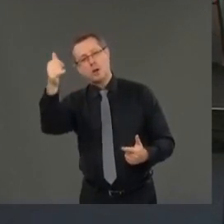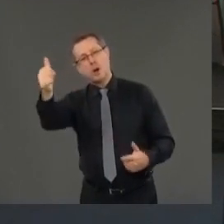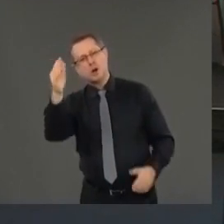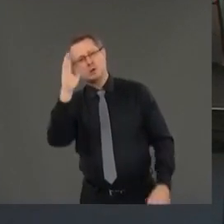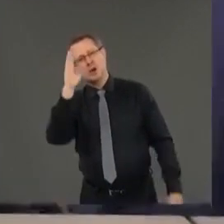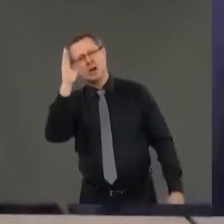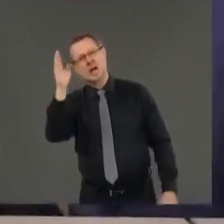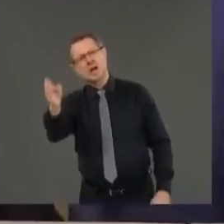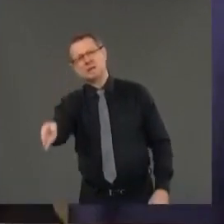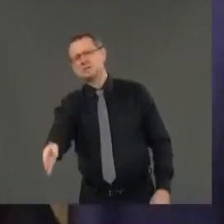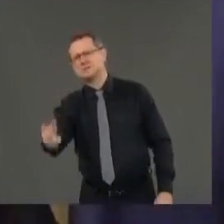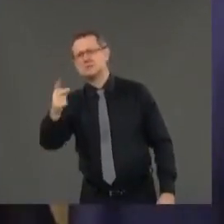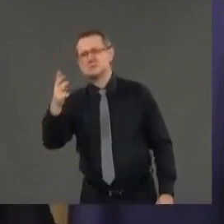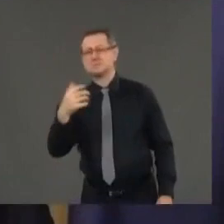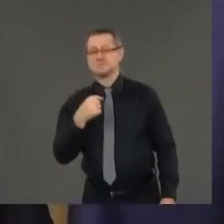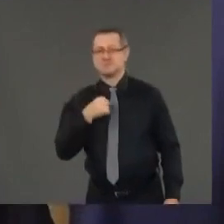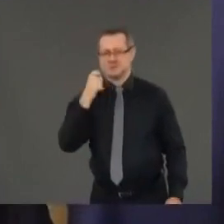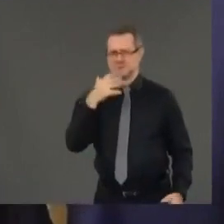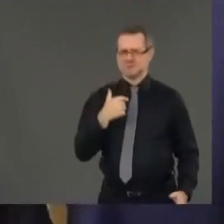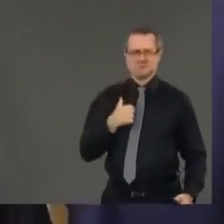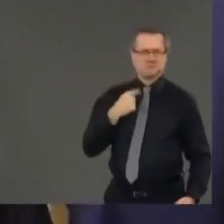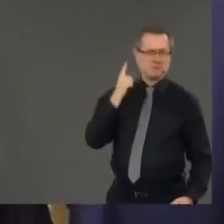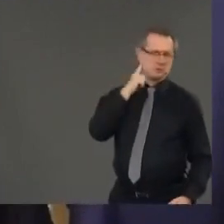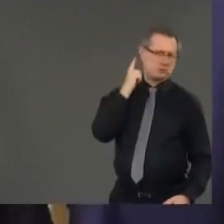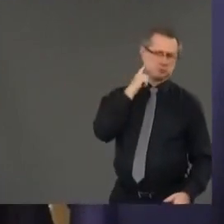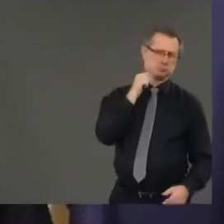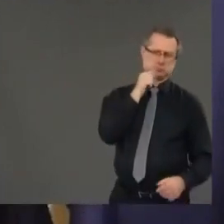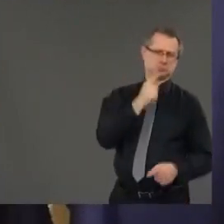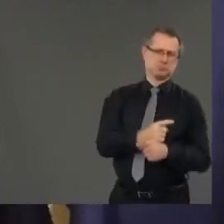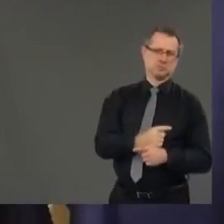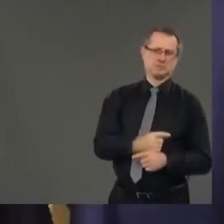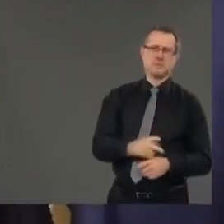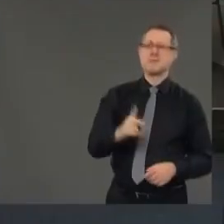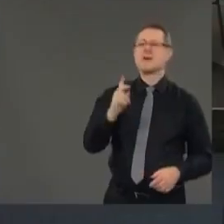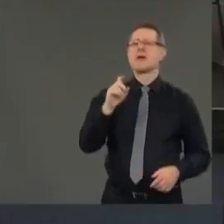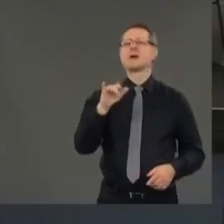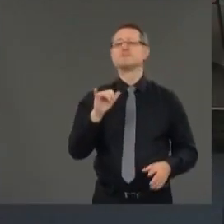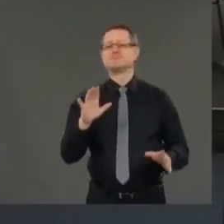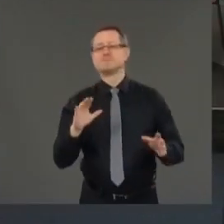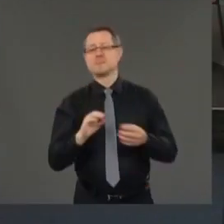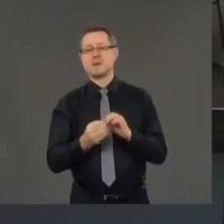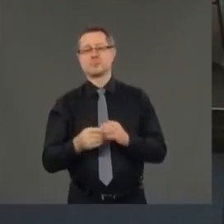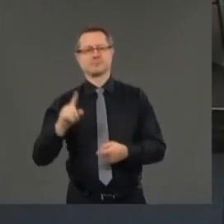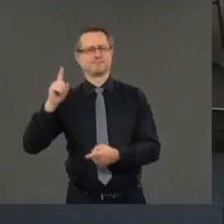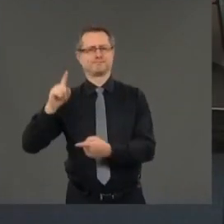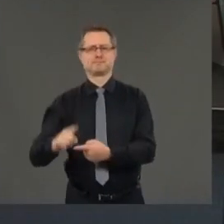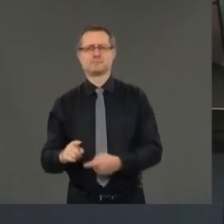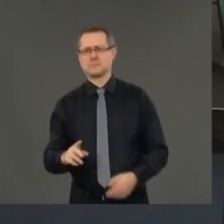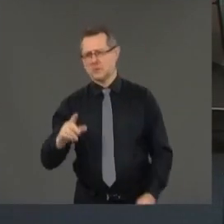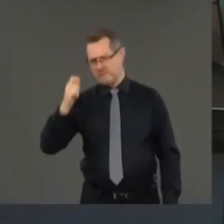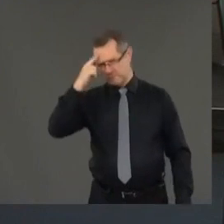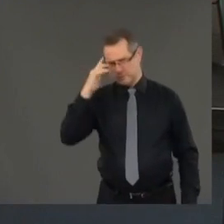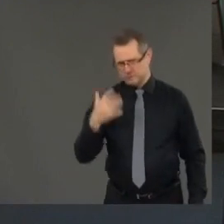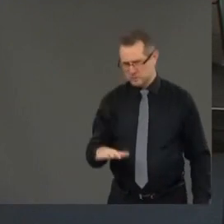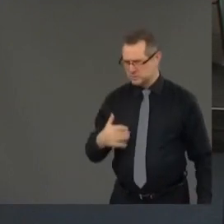BEEN TWO WEEKS FOR -- TO ME, THAT DOESN'T SOUND --